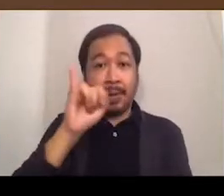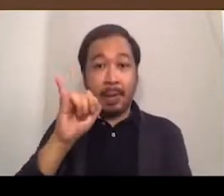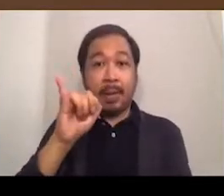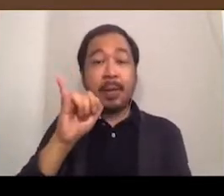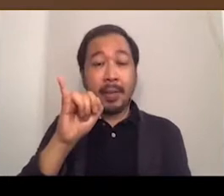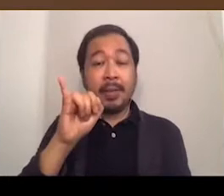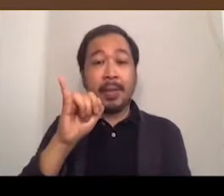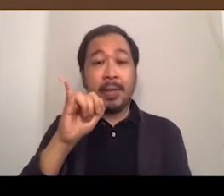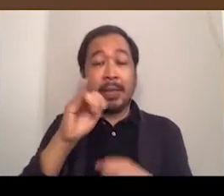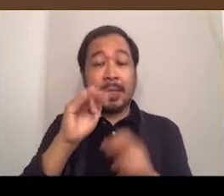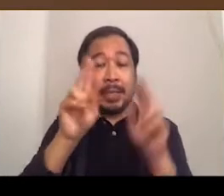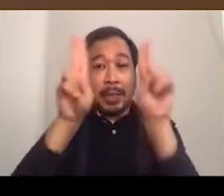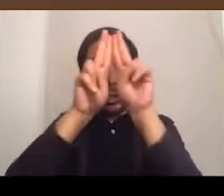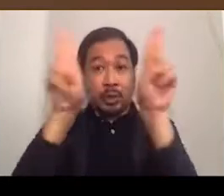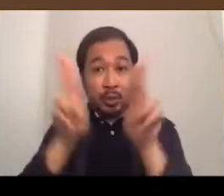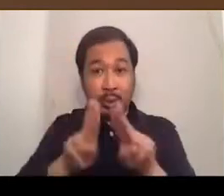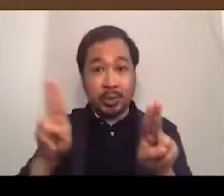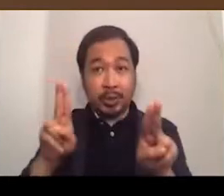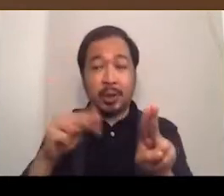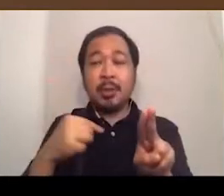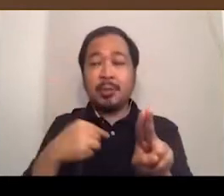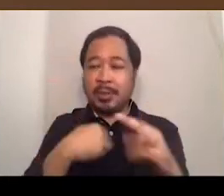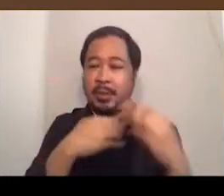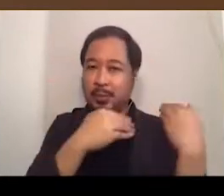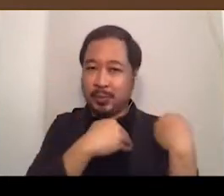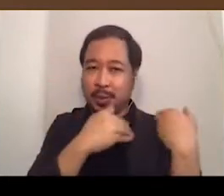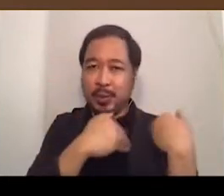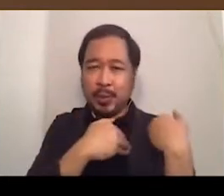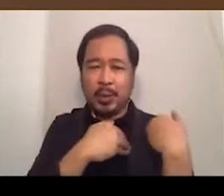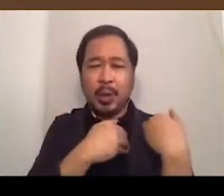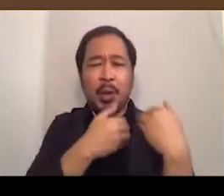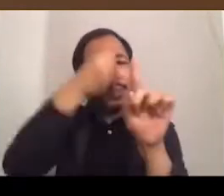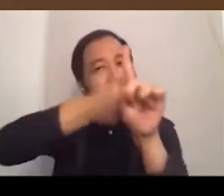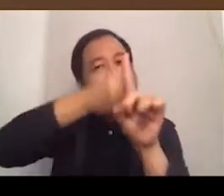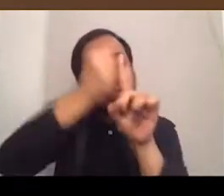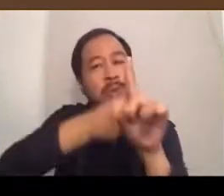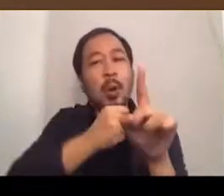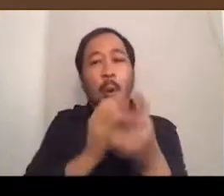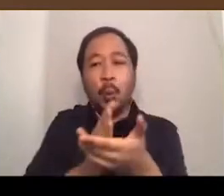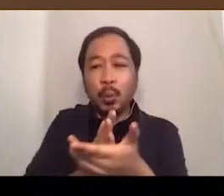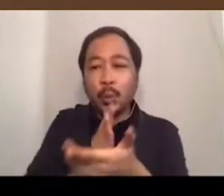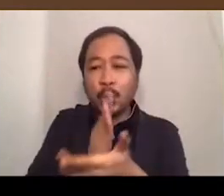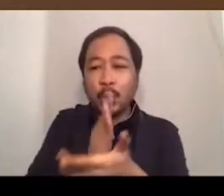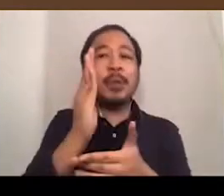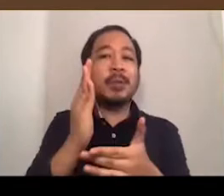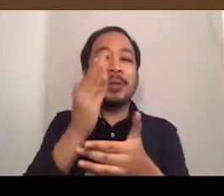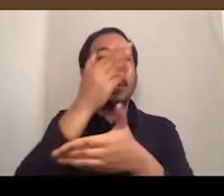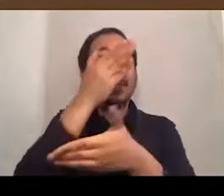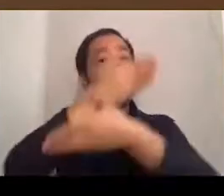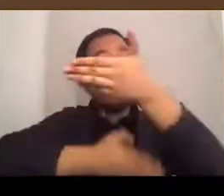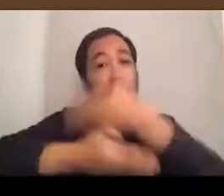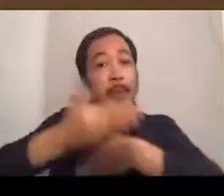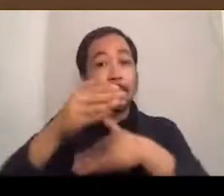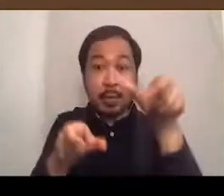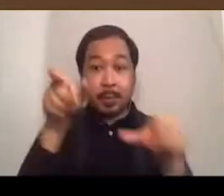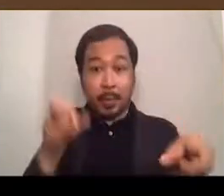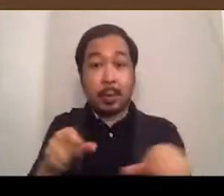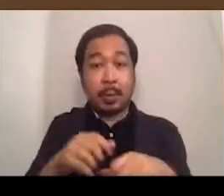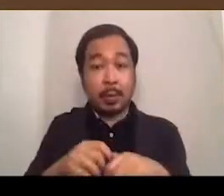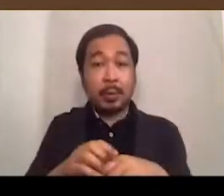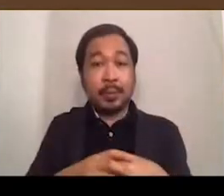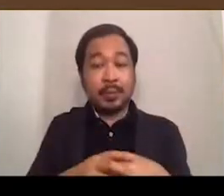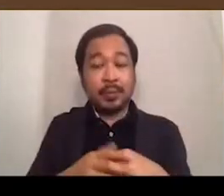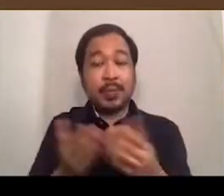and the interests of persons with disabilities during the pandemic.